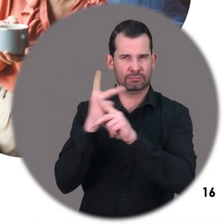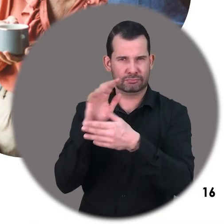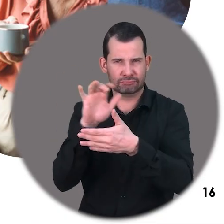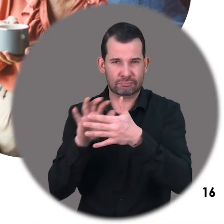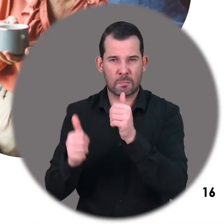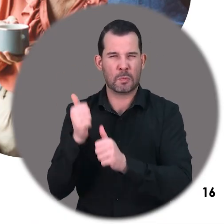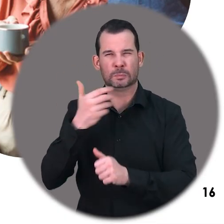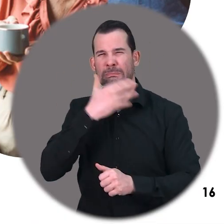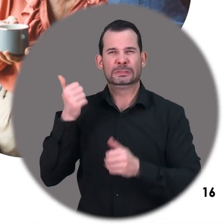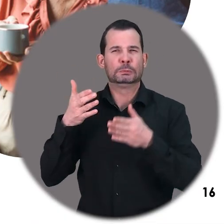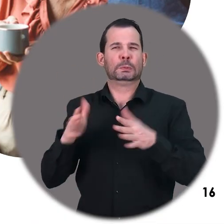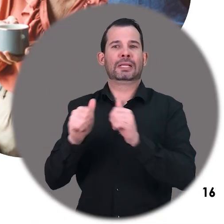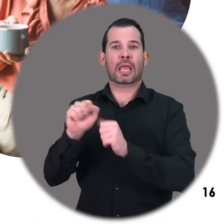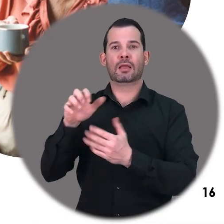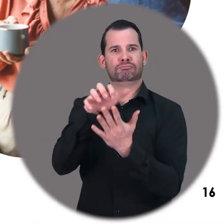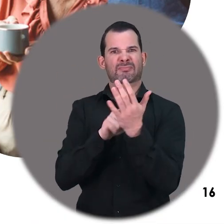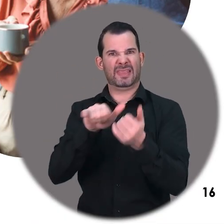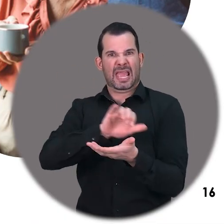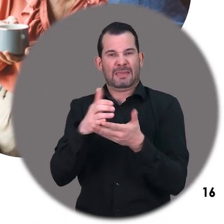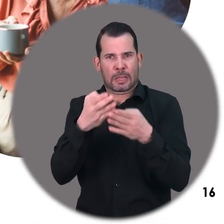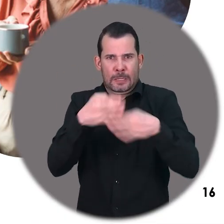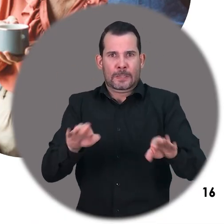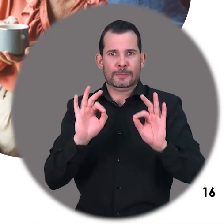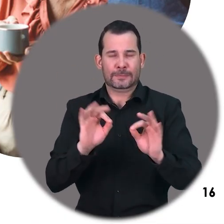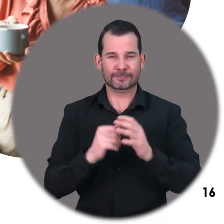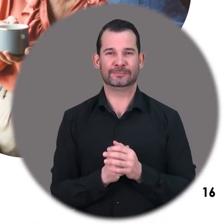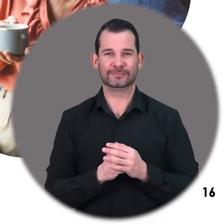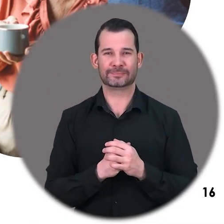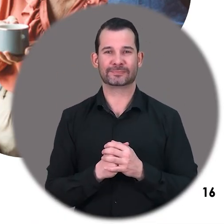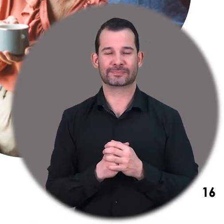will calculate the most beneficial way to claim the amounts.